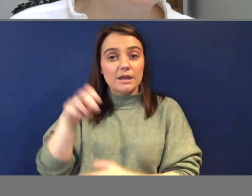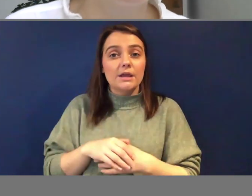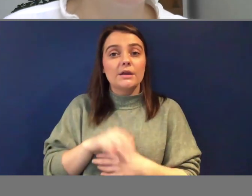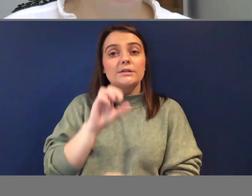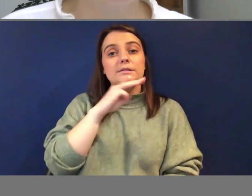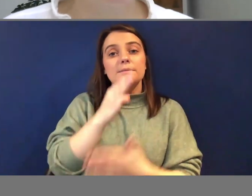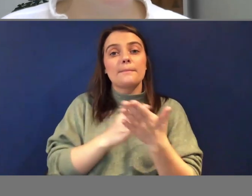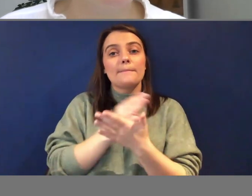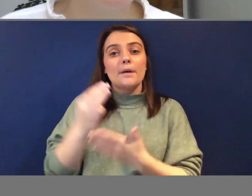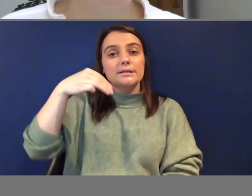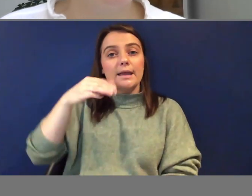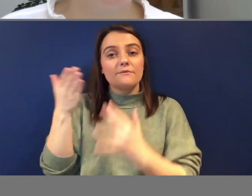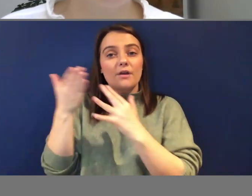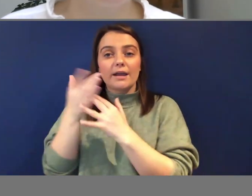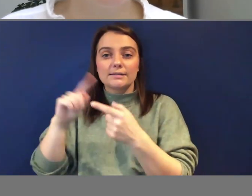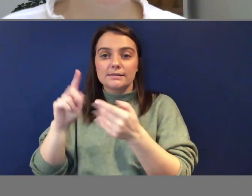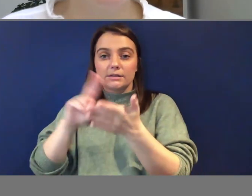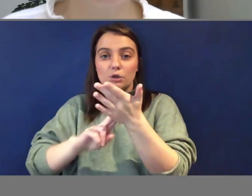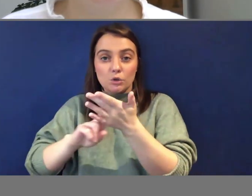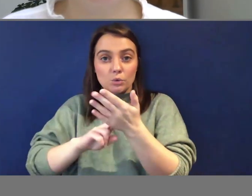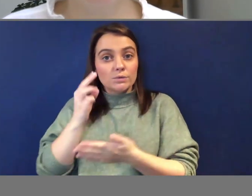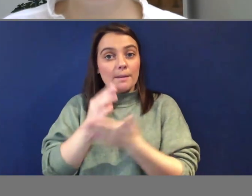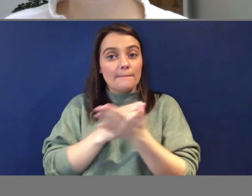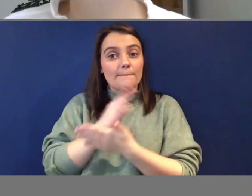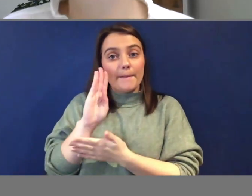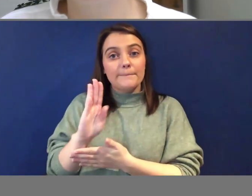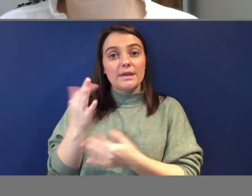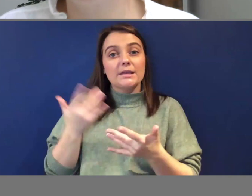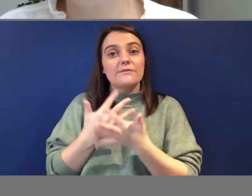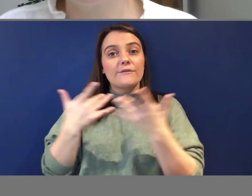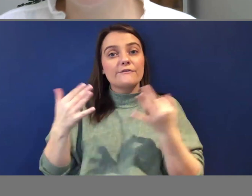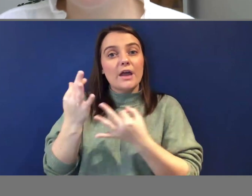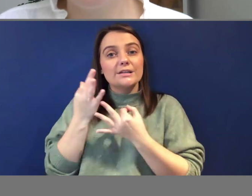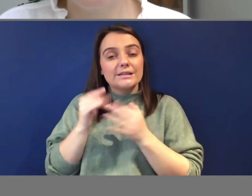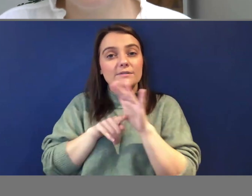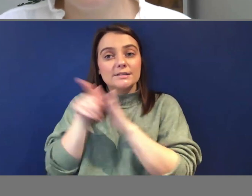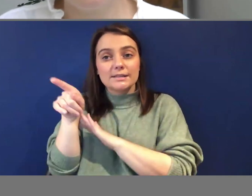and also Part B would play in in stair design for fire safety and escape Universal Design guidelines